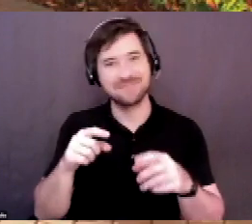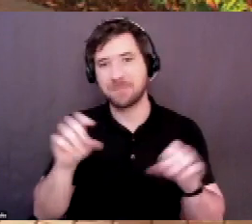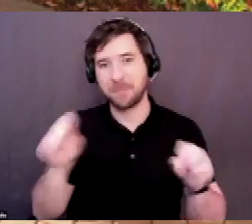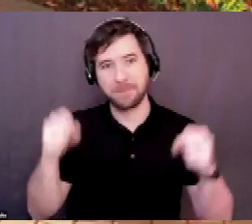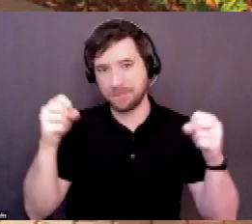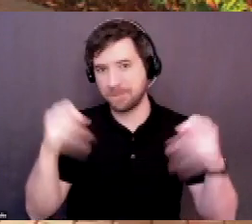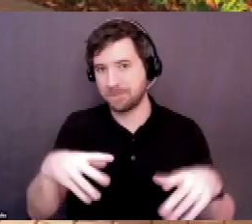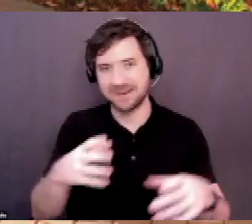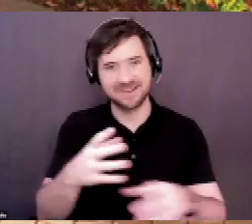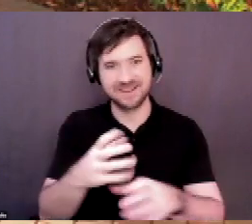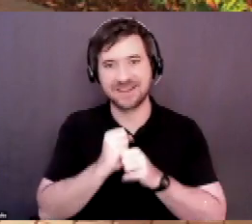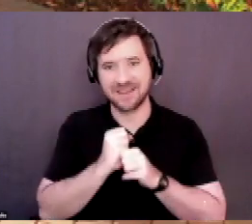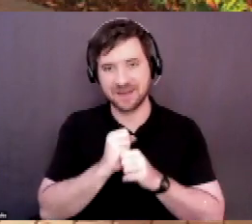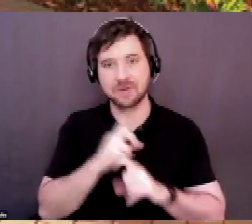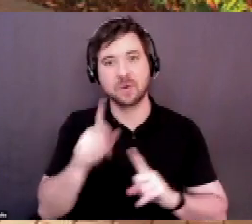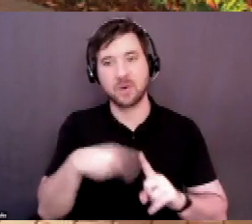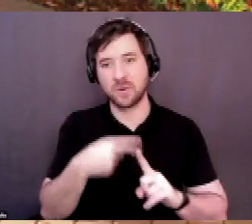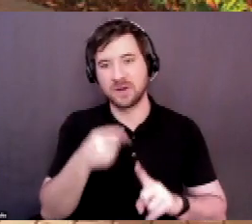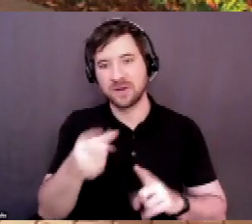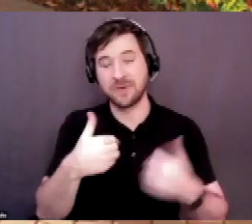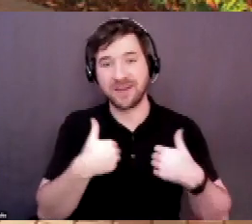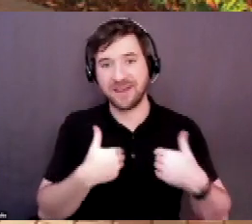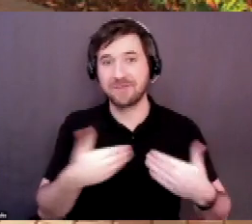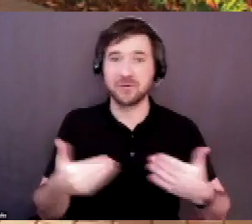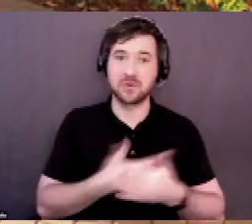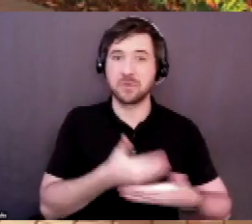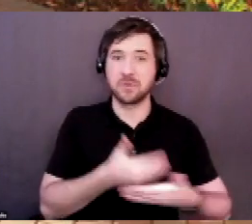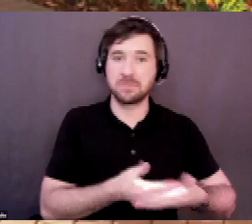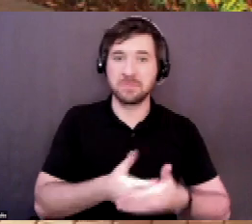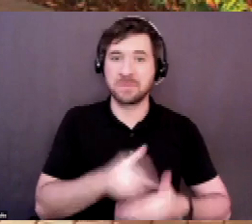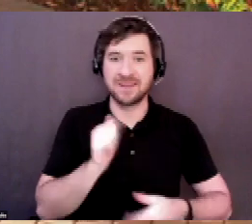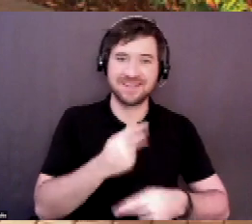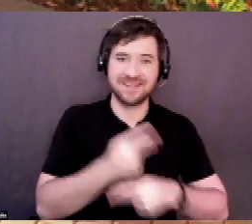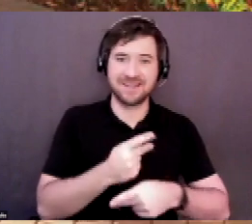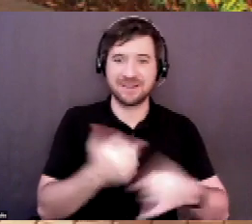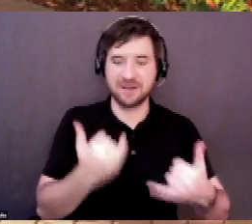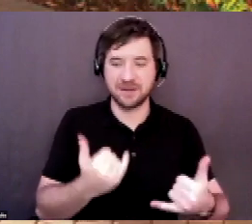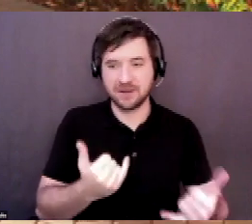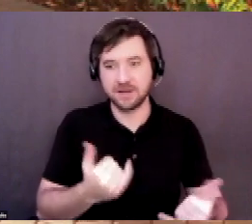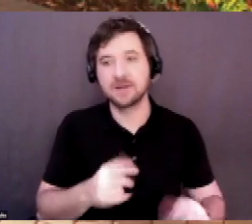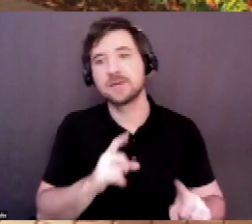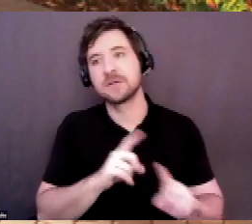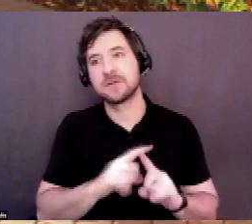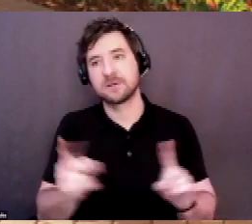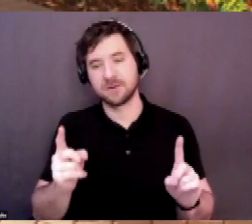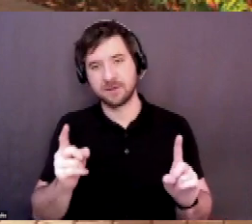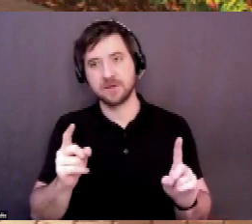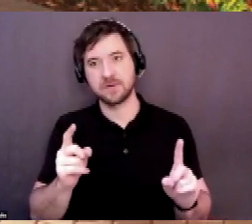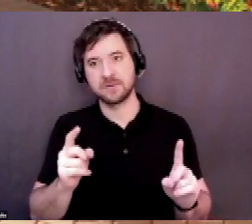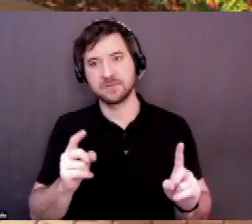of a hat when you have a brand new baby that needs care now. But again, looking at friend networks,